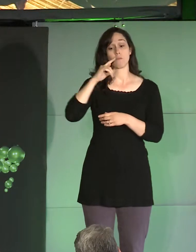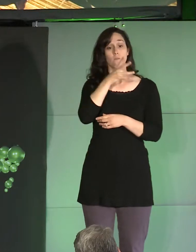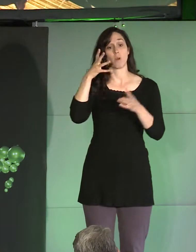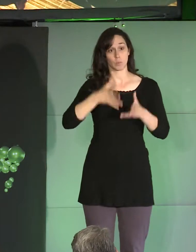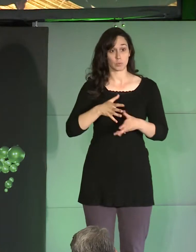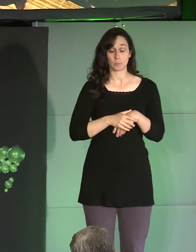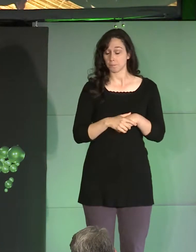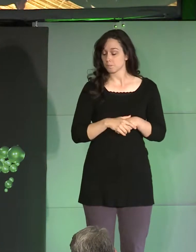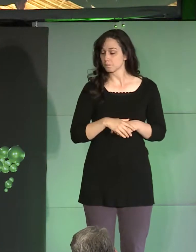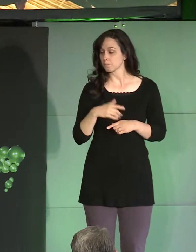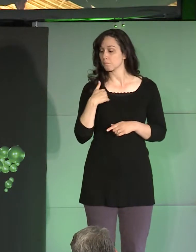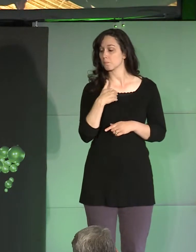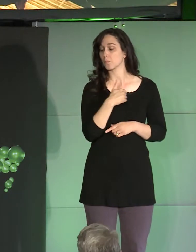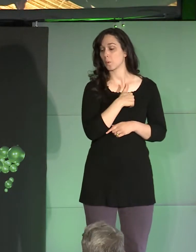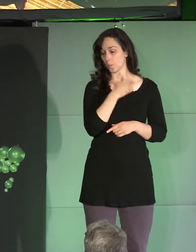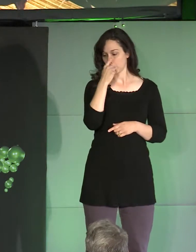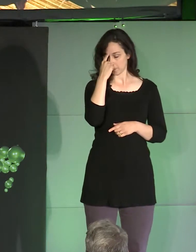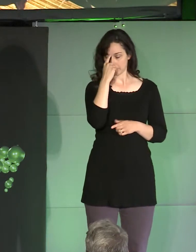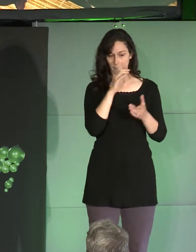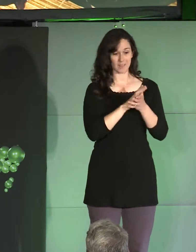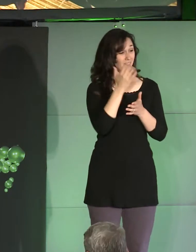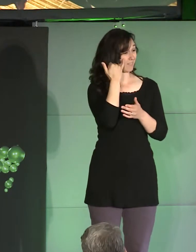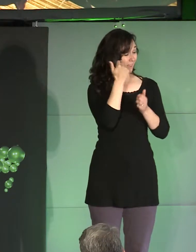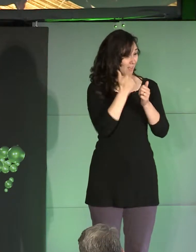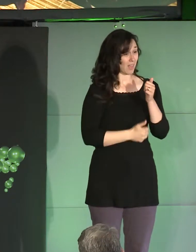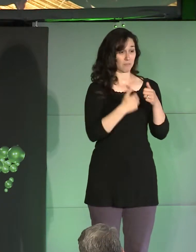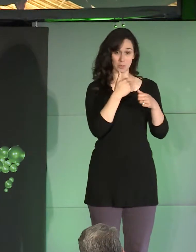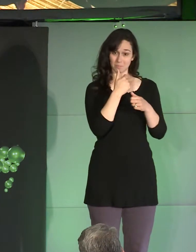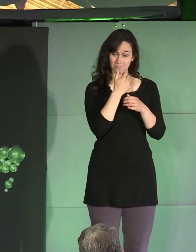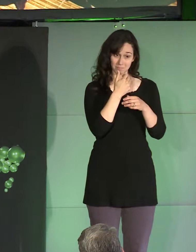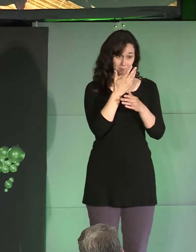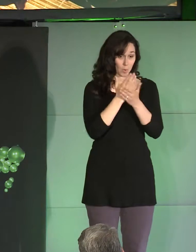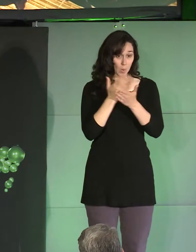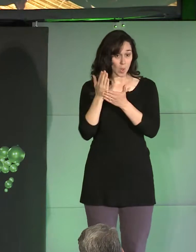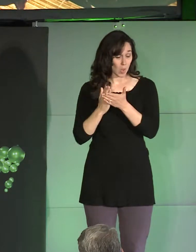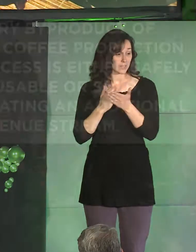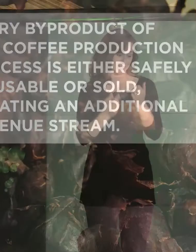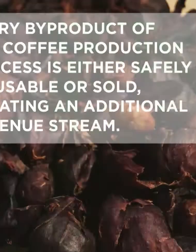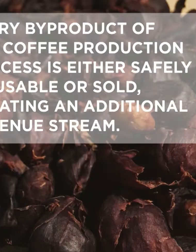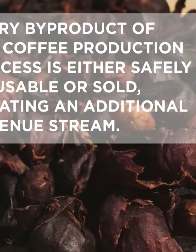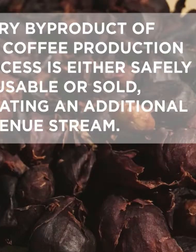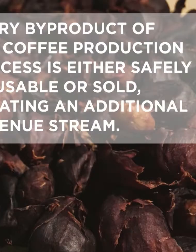And we believe that if every byproduct of the coffee production process is either safely reusable or sold,